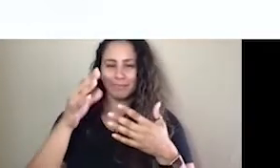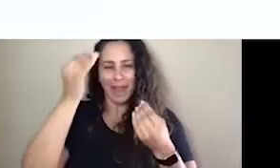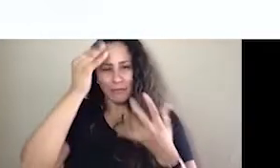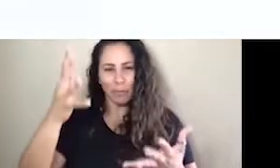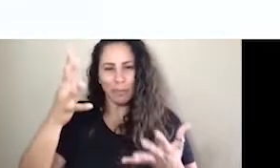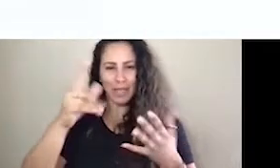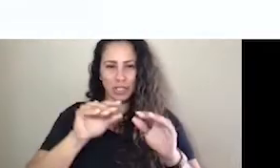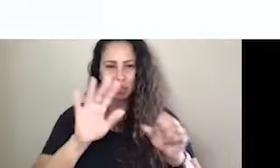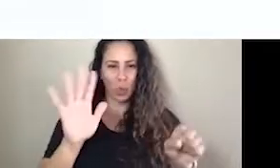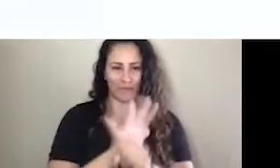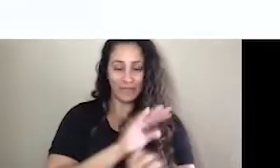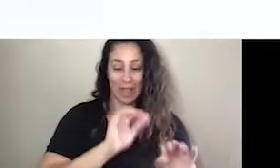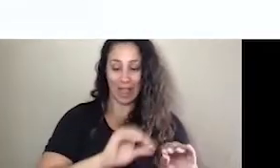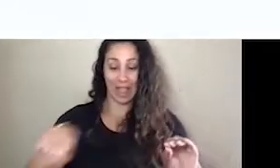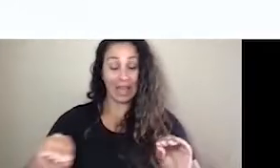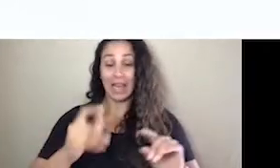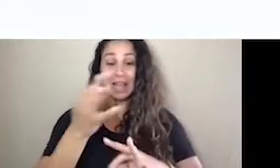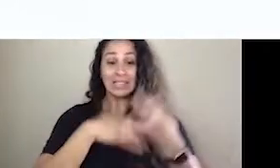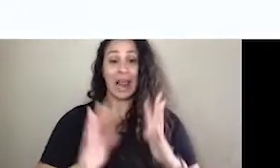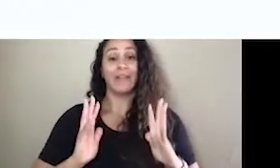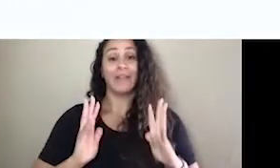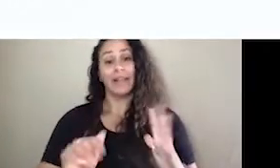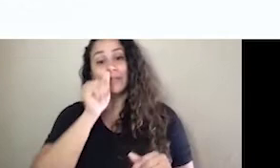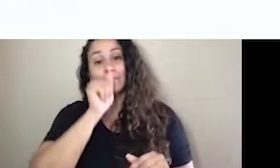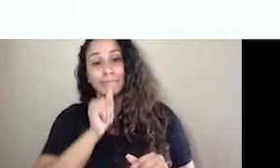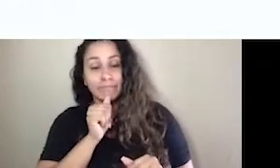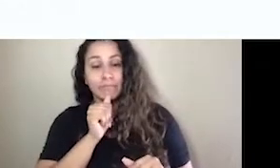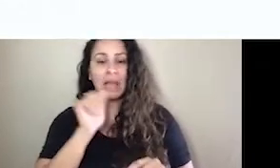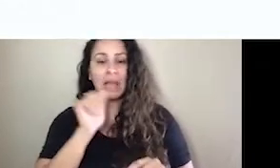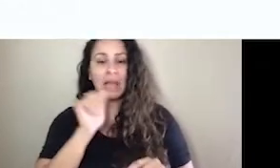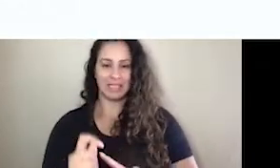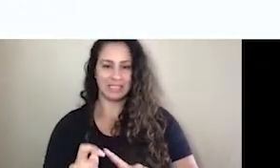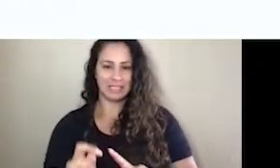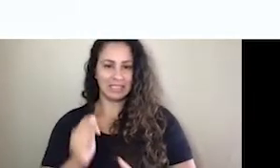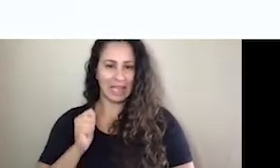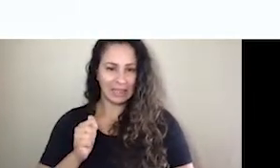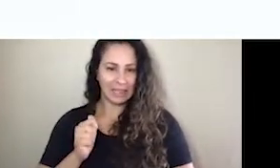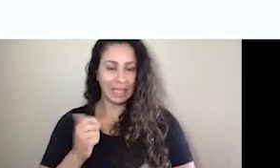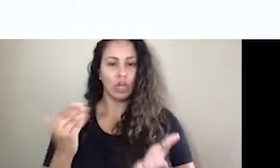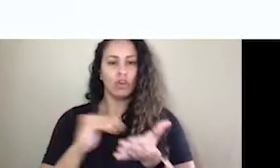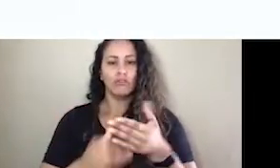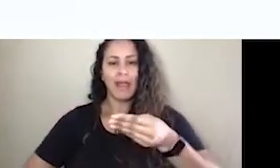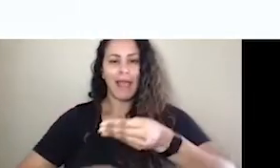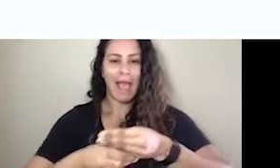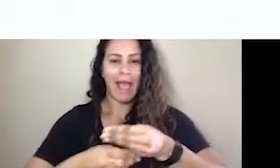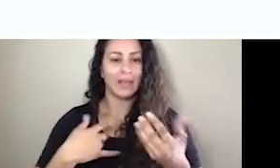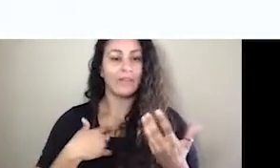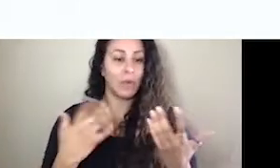AND I CAN DELETE THAT AND READD THAT WHEN I WANT TO OR